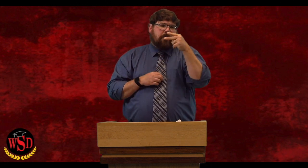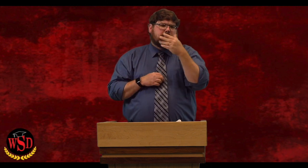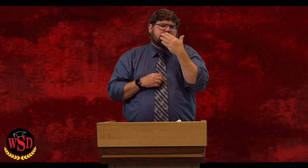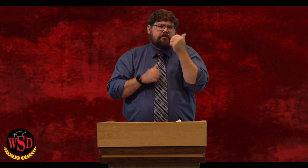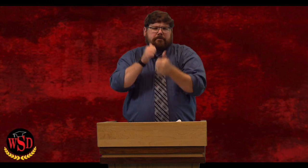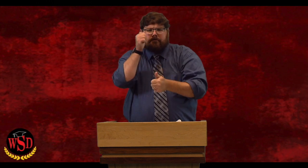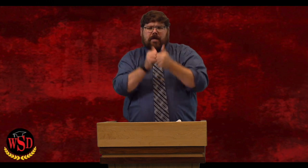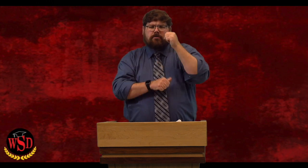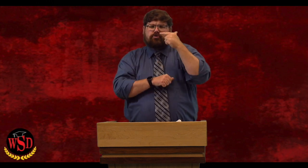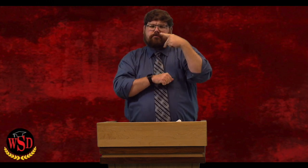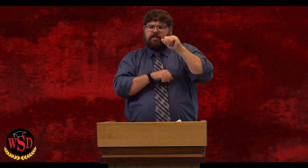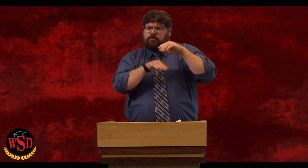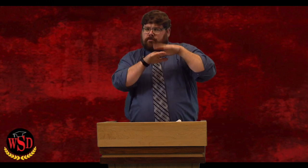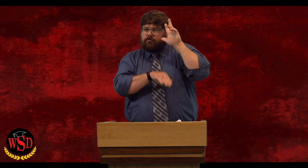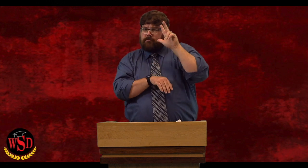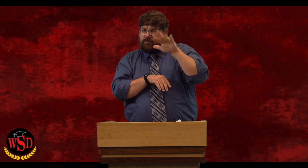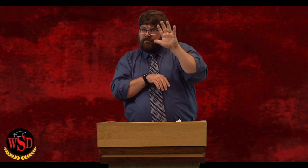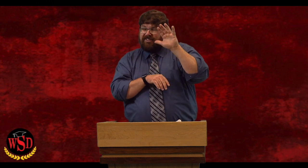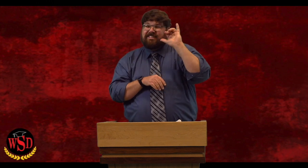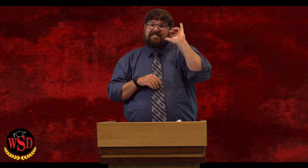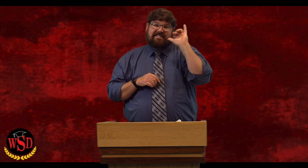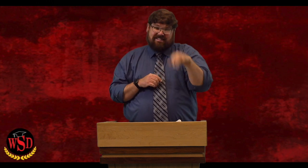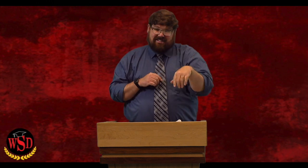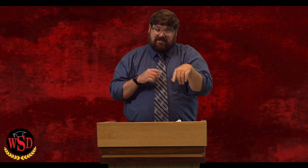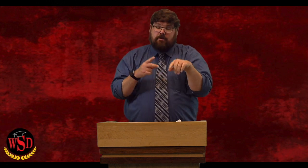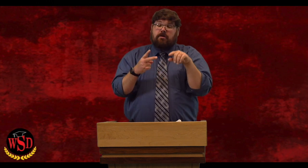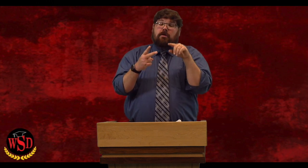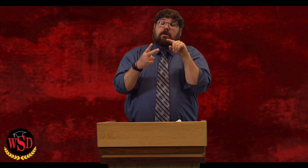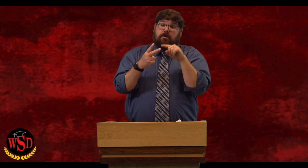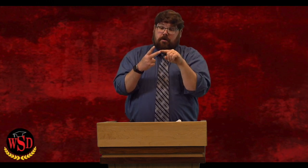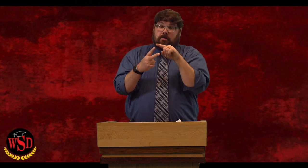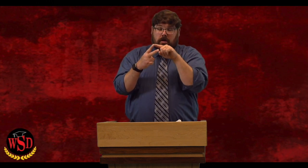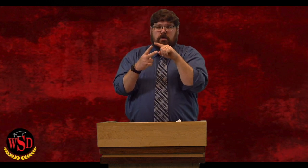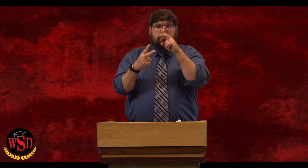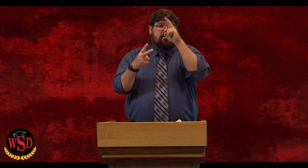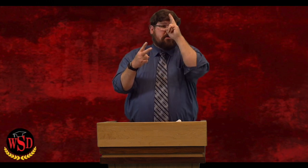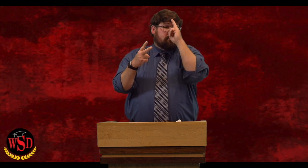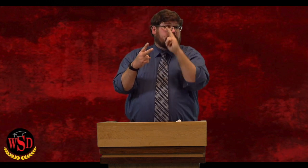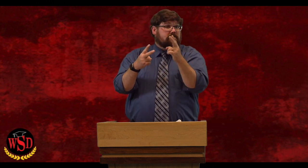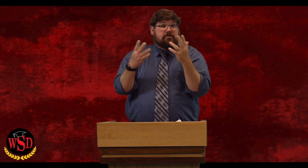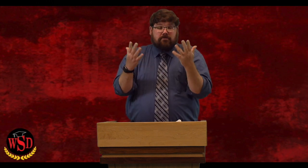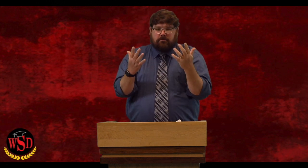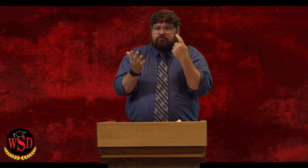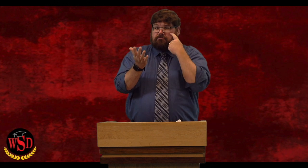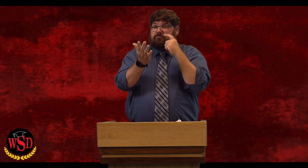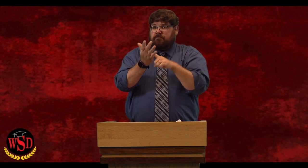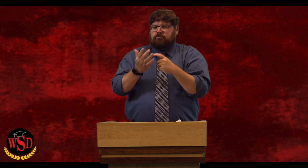The Salutatorian is a student with the second-best GPA, 3.5 or above.